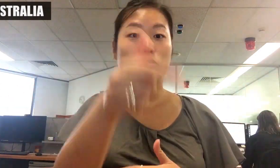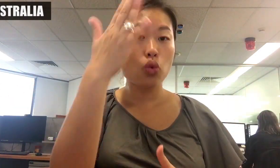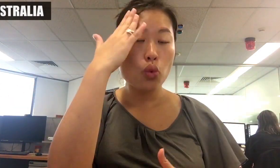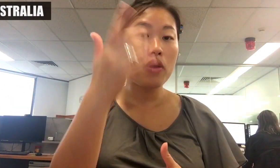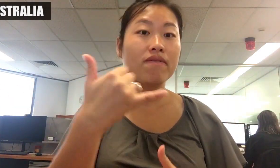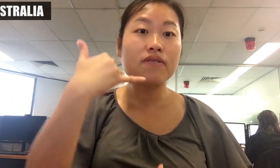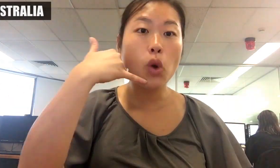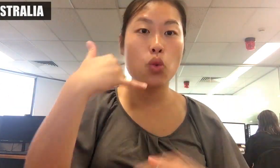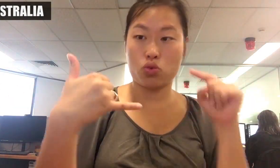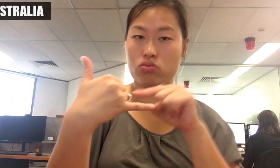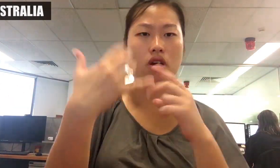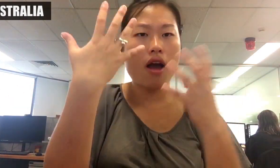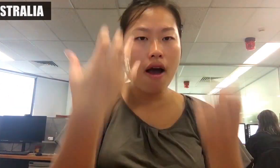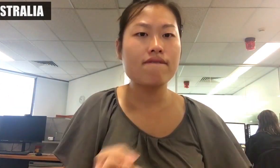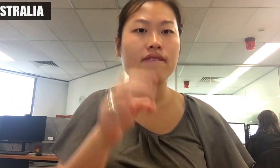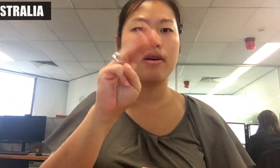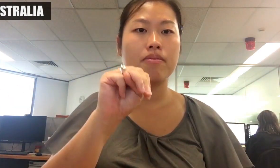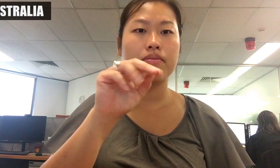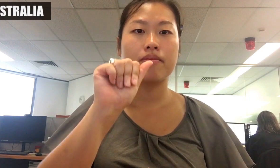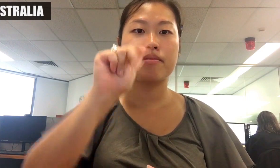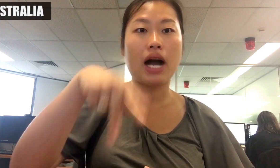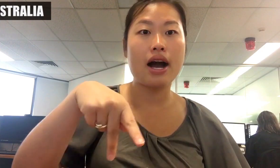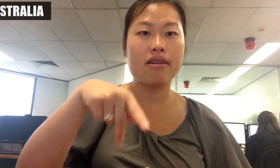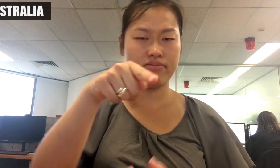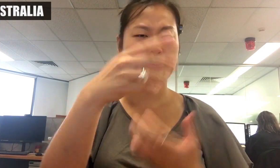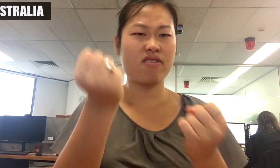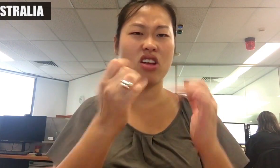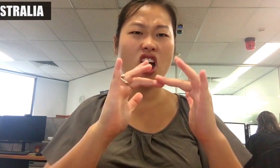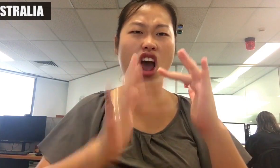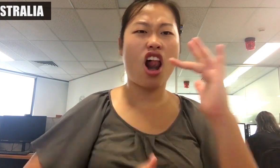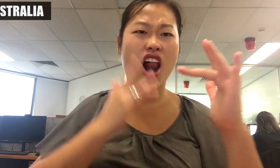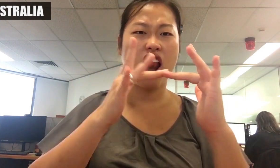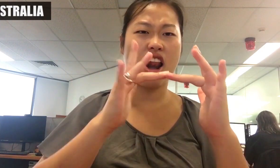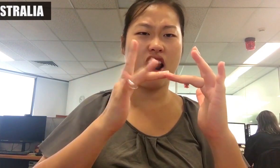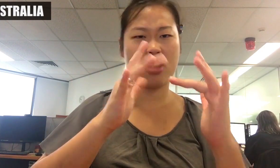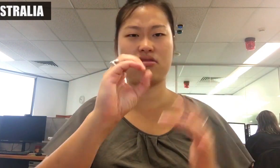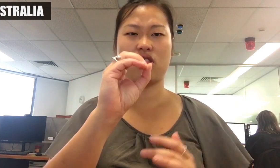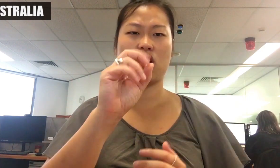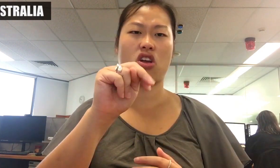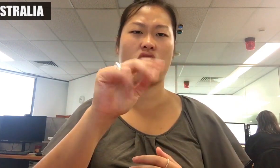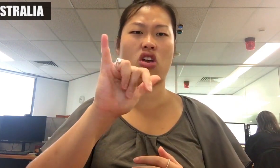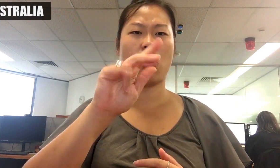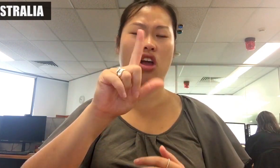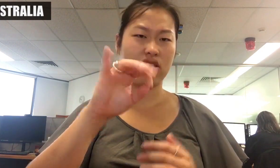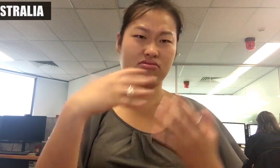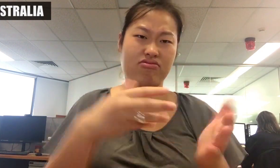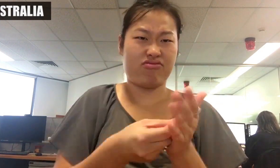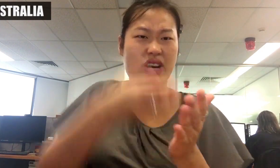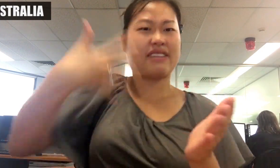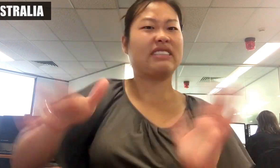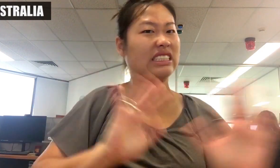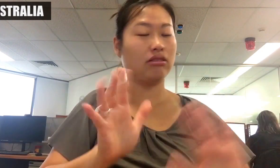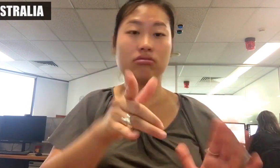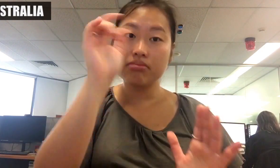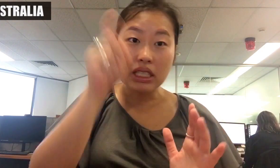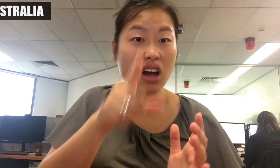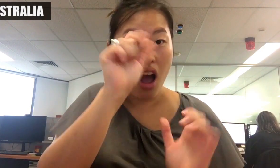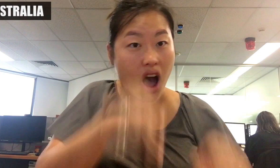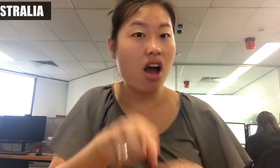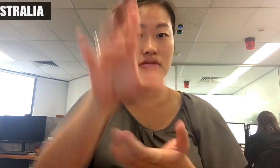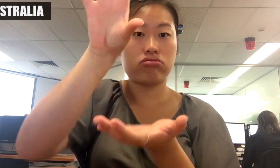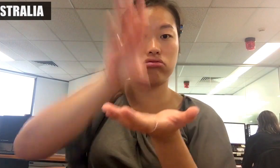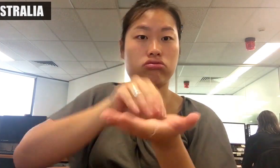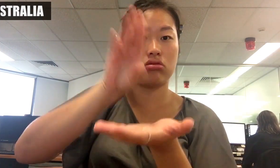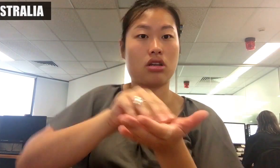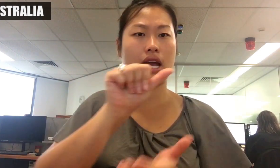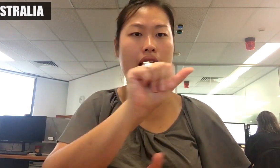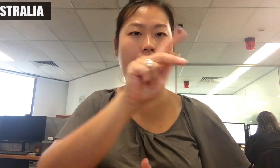Using the internet on your phone for maps can be expensive.